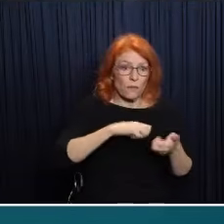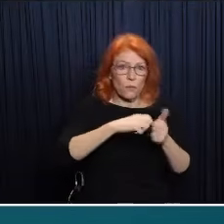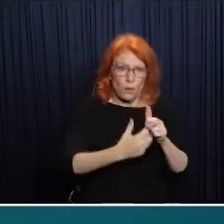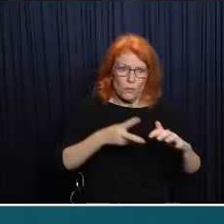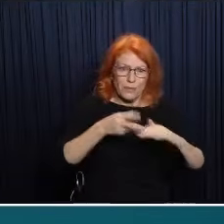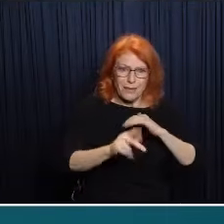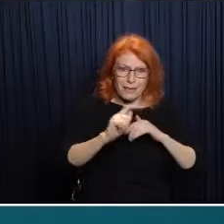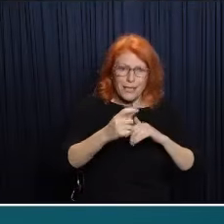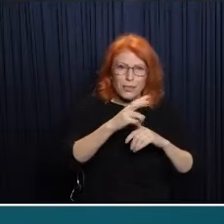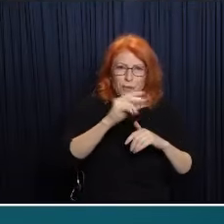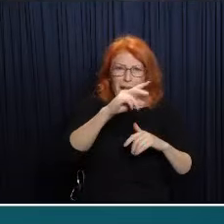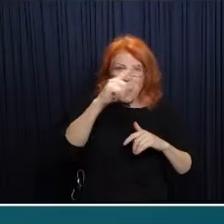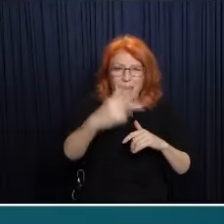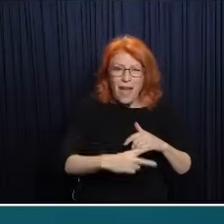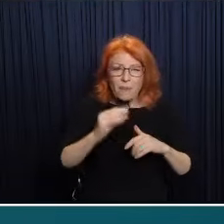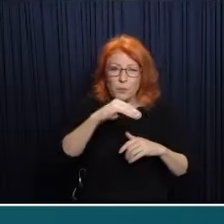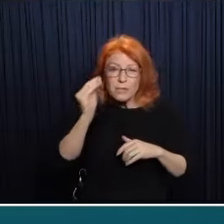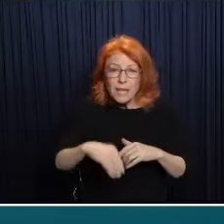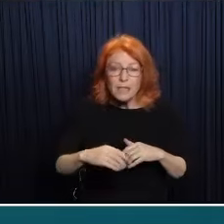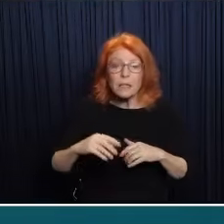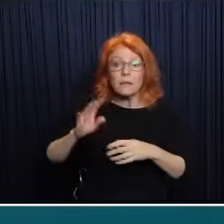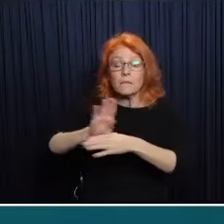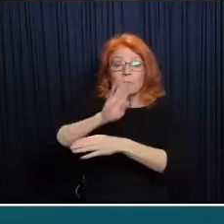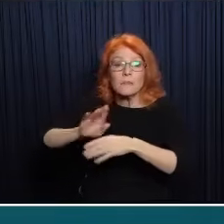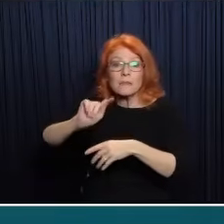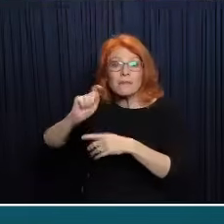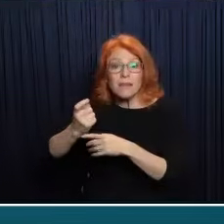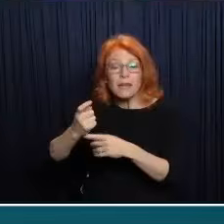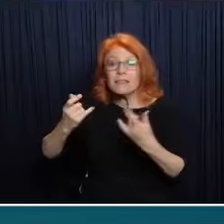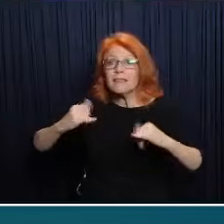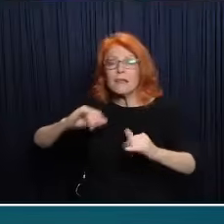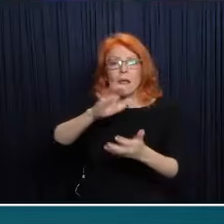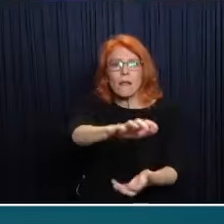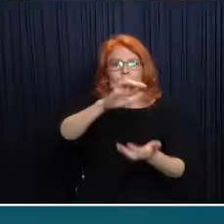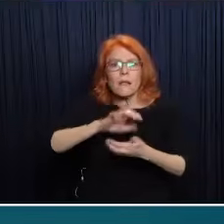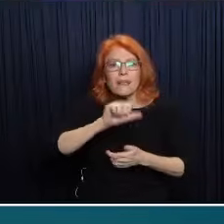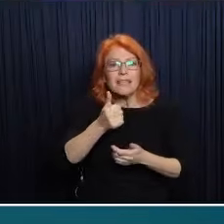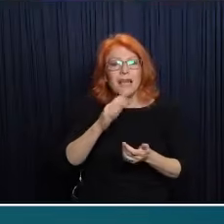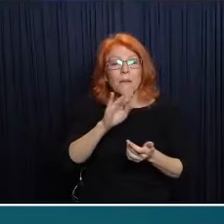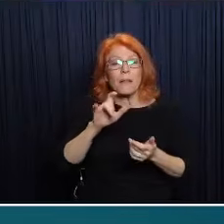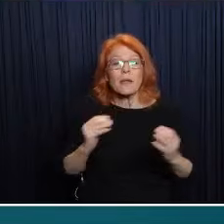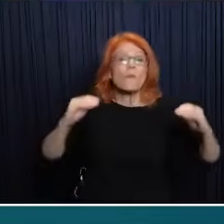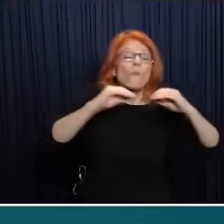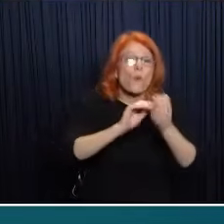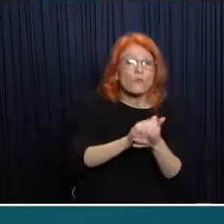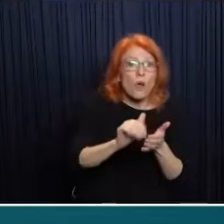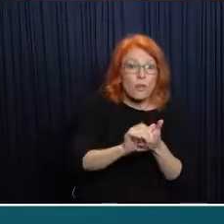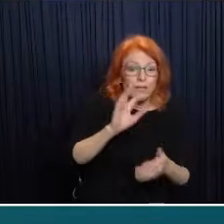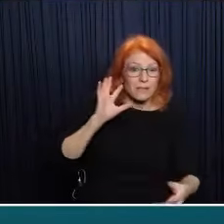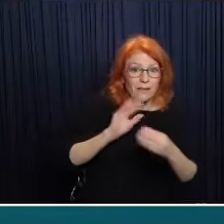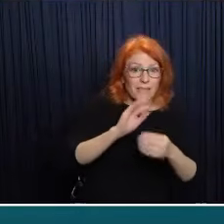EXPENSES AS WELL. SO WE DON'T HAVE A REVENUE PROBLEM. WE CUT TAXES 2.5%.